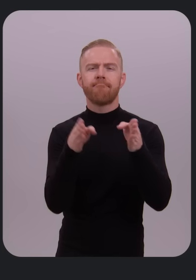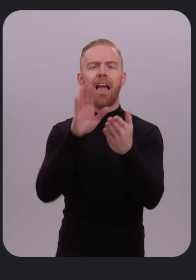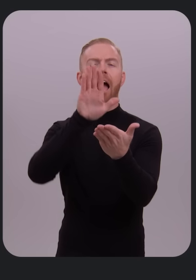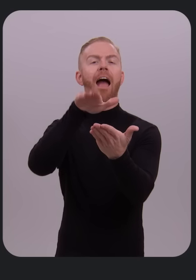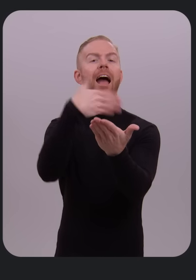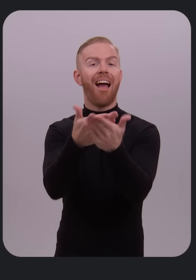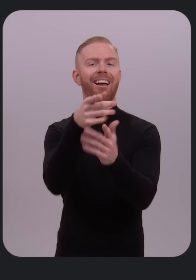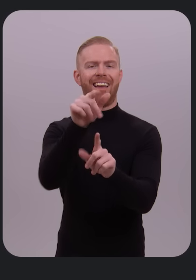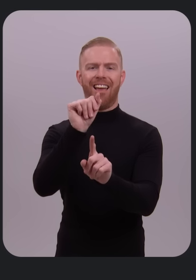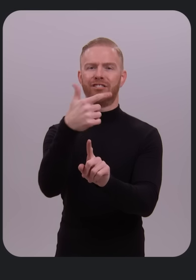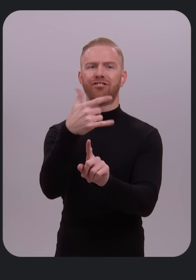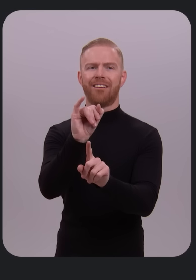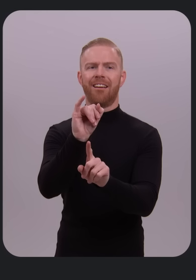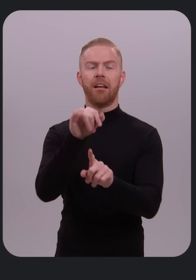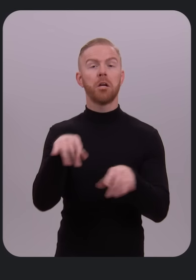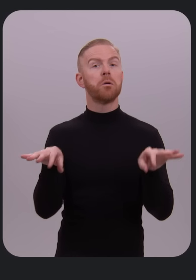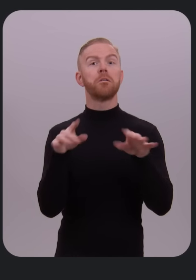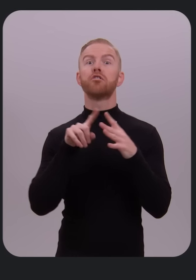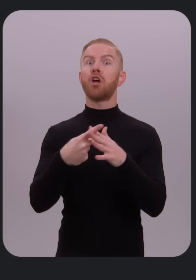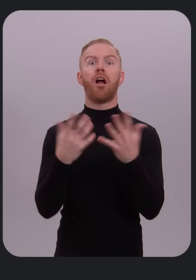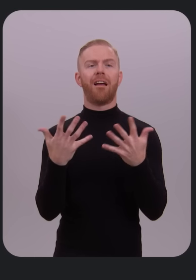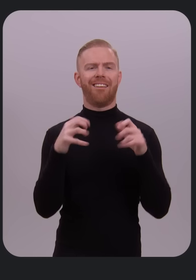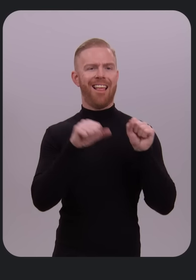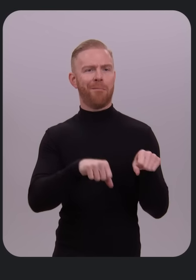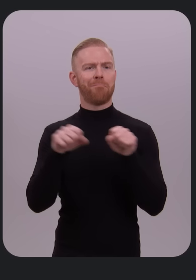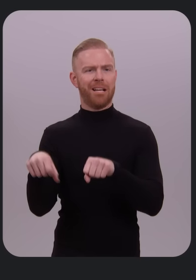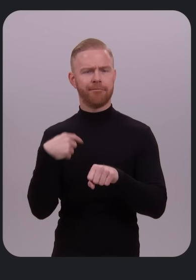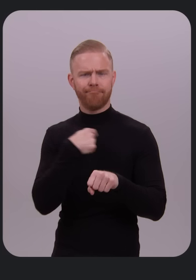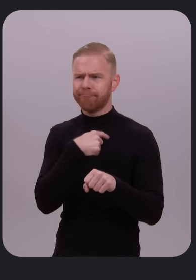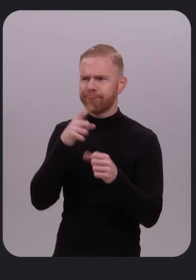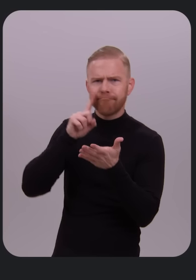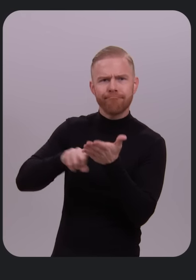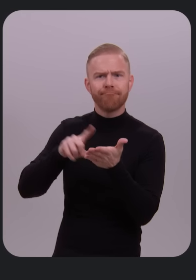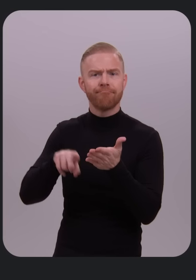This starts with the capabilities we first explored last year in Project Astra,